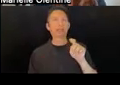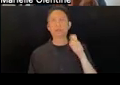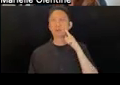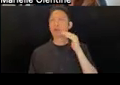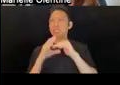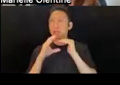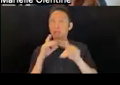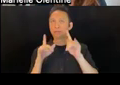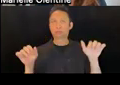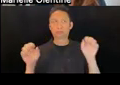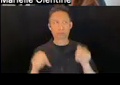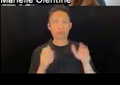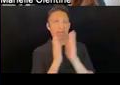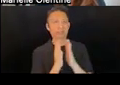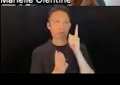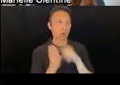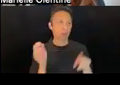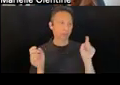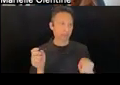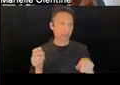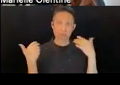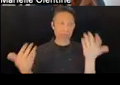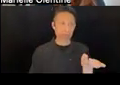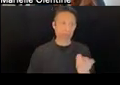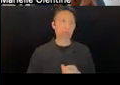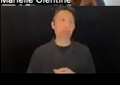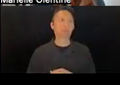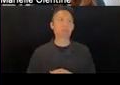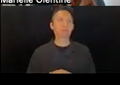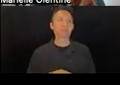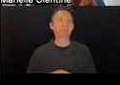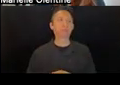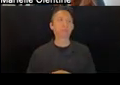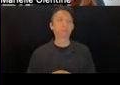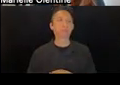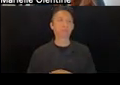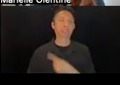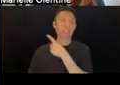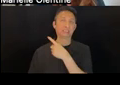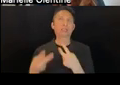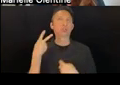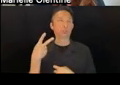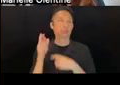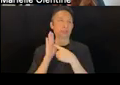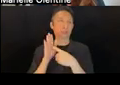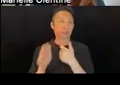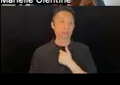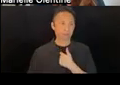I think the more people know to be able to make decisions on, everybody is trying to reduce risk in a way.